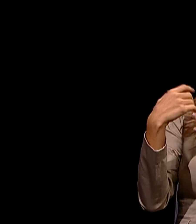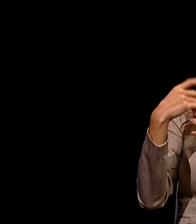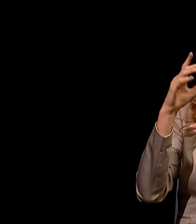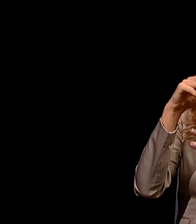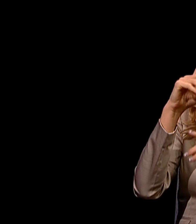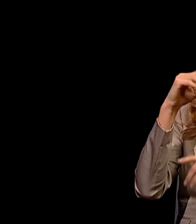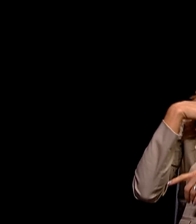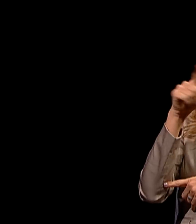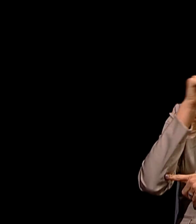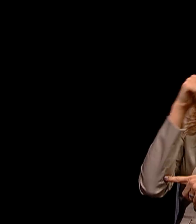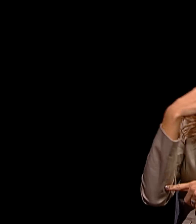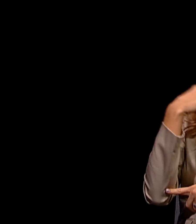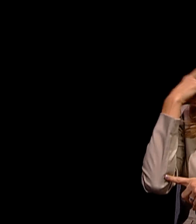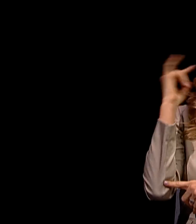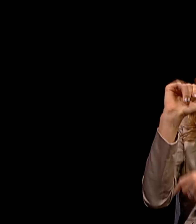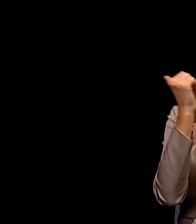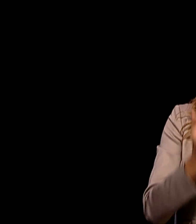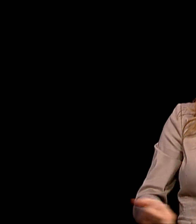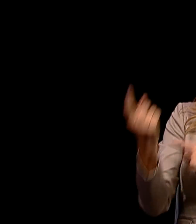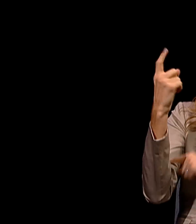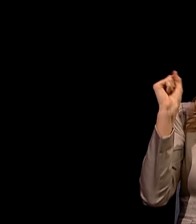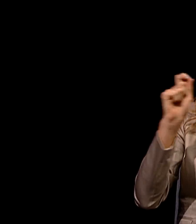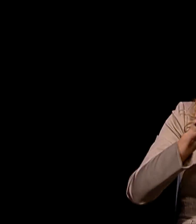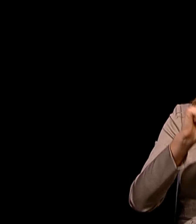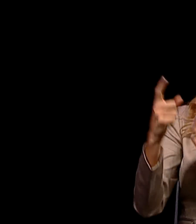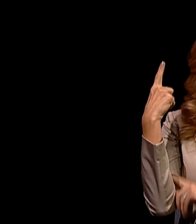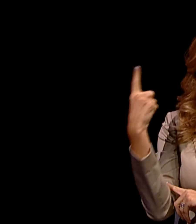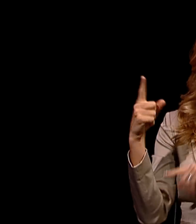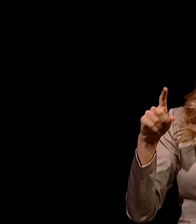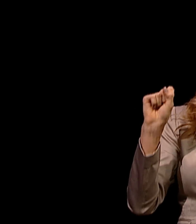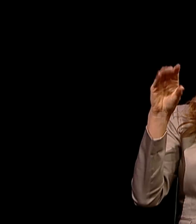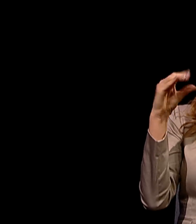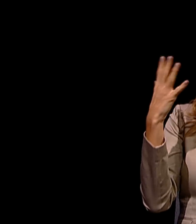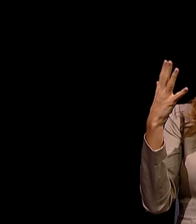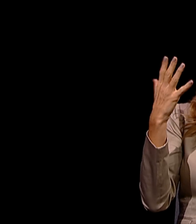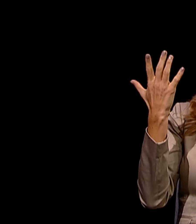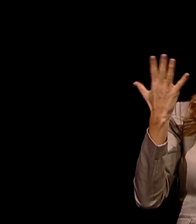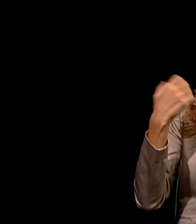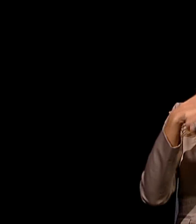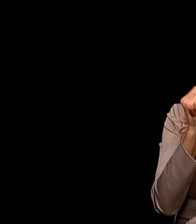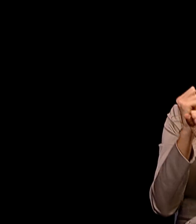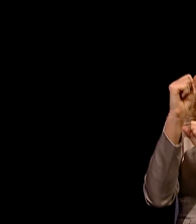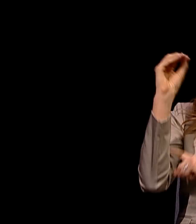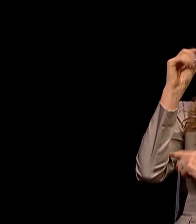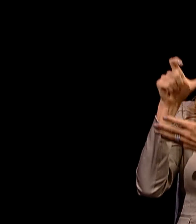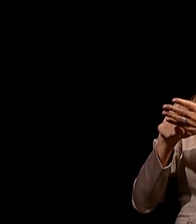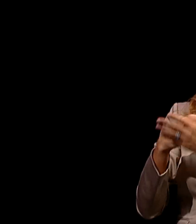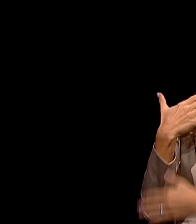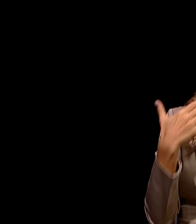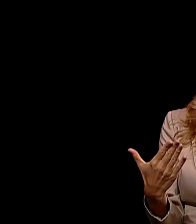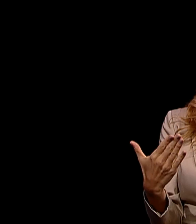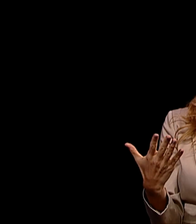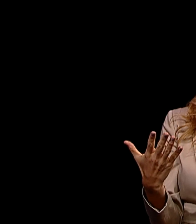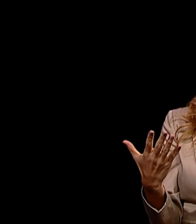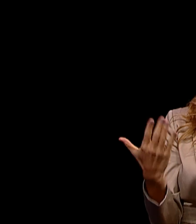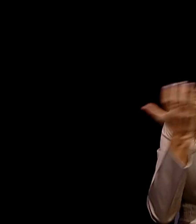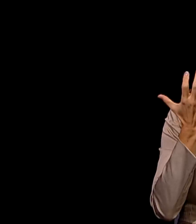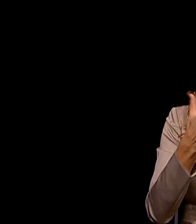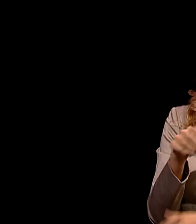When you write your editorials, I don't mean to sound like everyone can write one but what makes an editorial good?